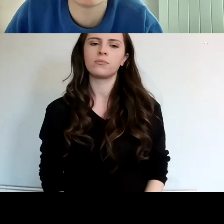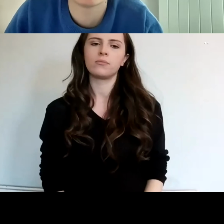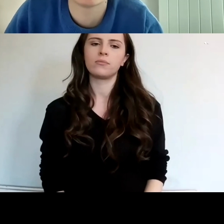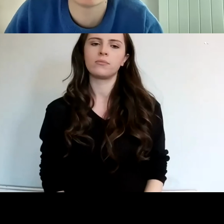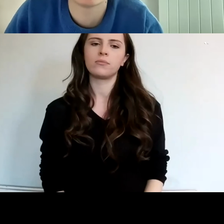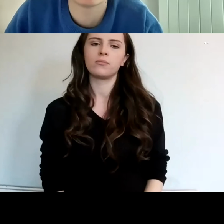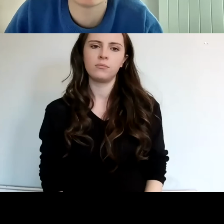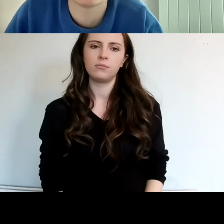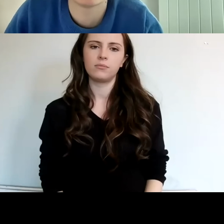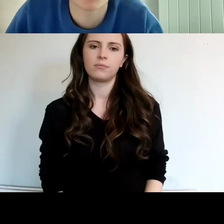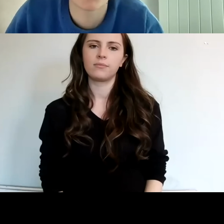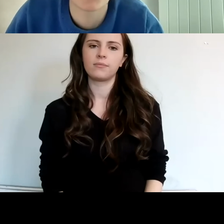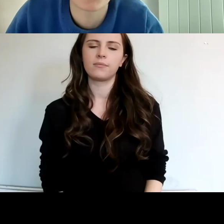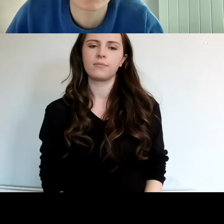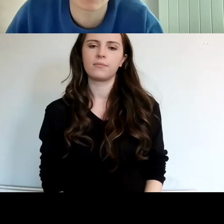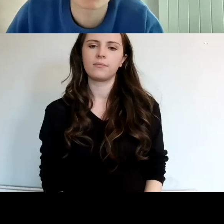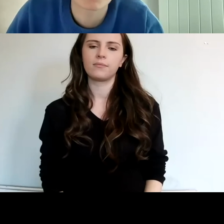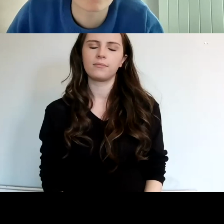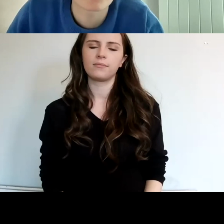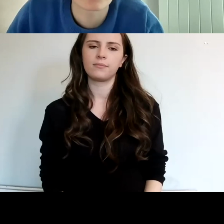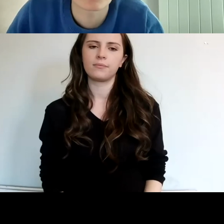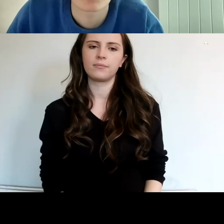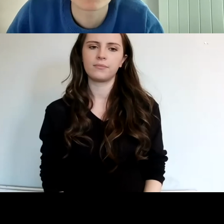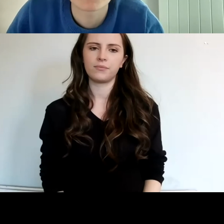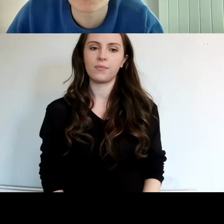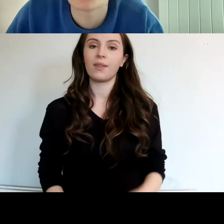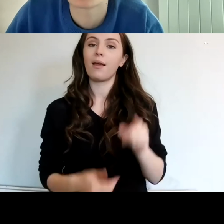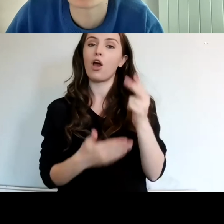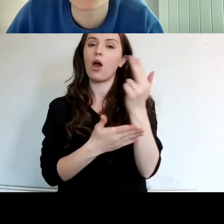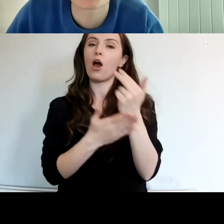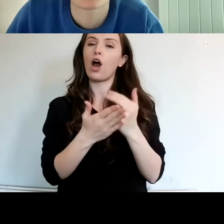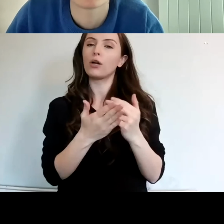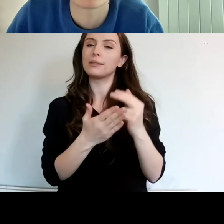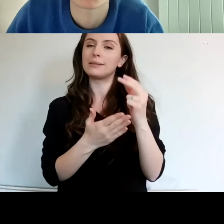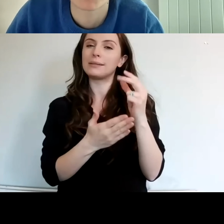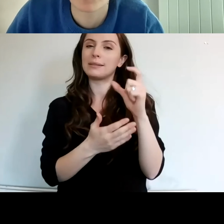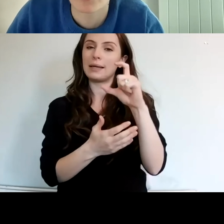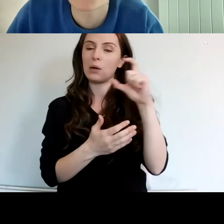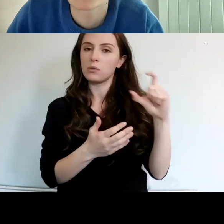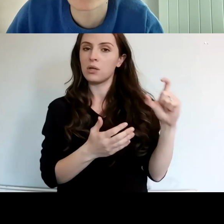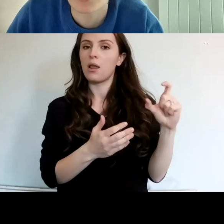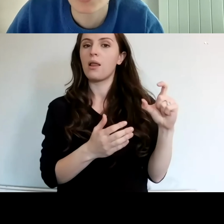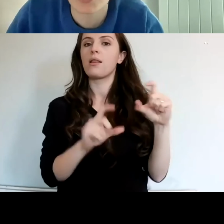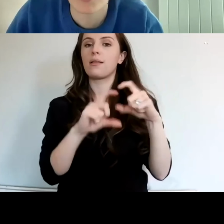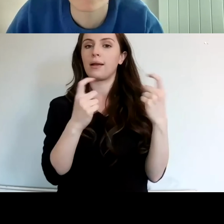In that respect, the Arts Council Equality Human Rights and Diversity policy strategy